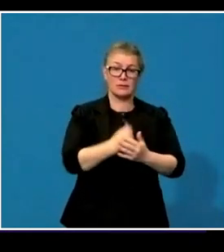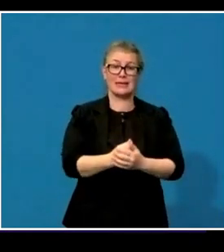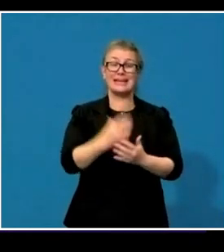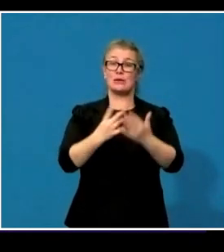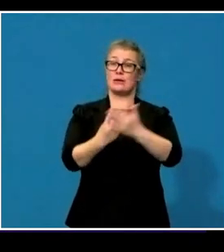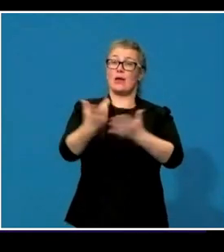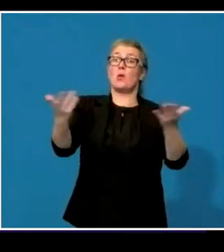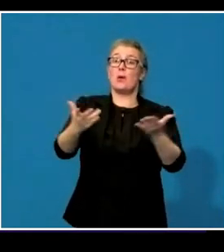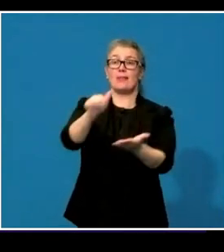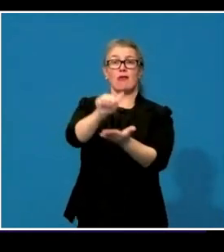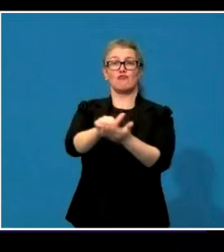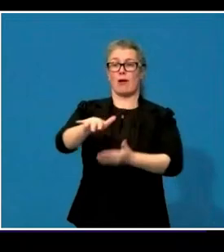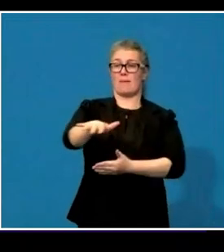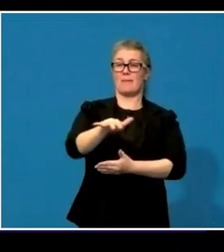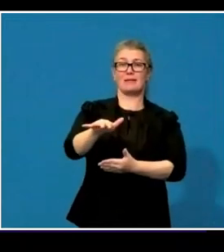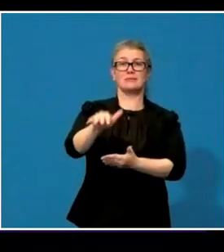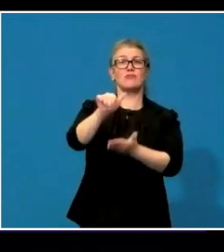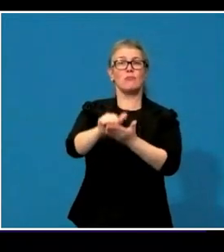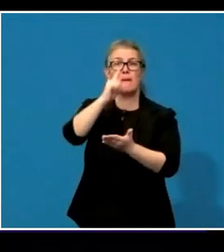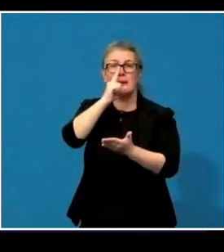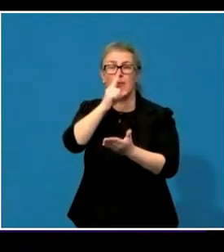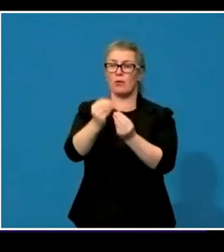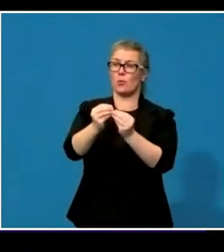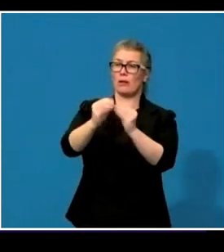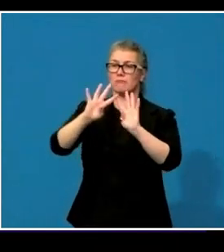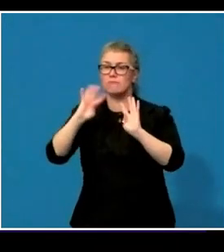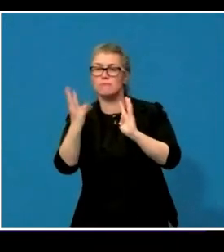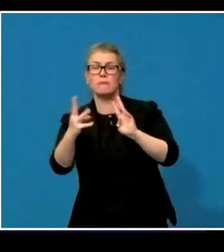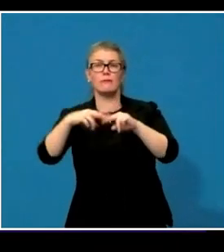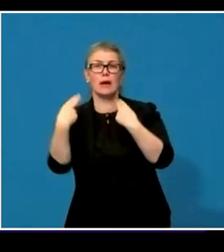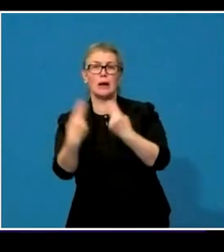people from her family present to be able to assist her to make those relationships and